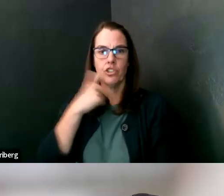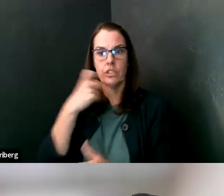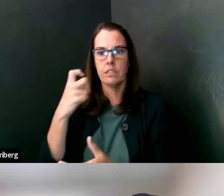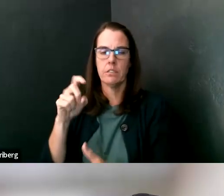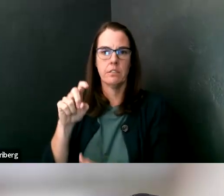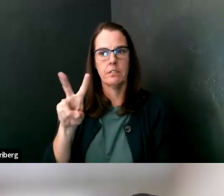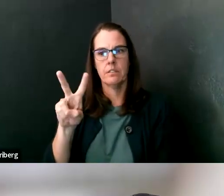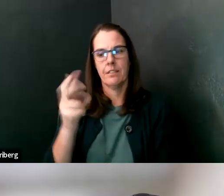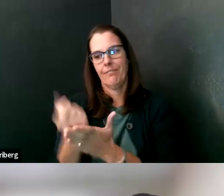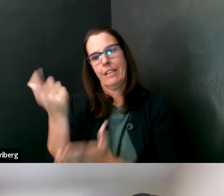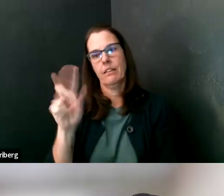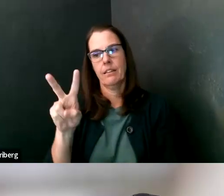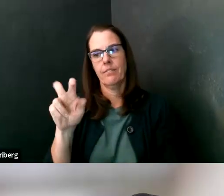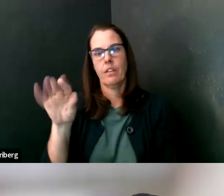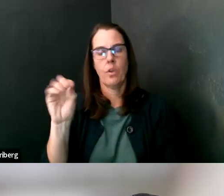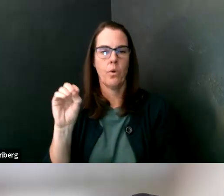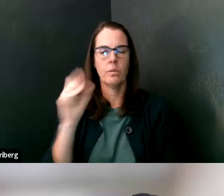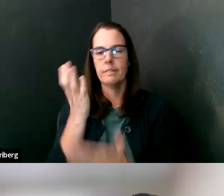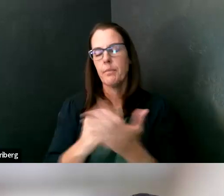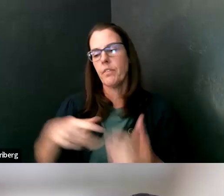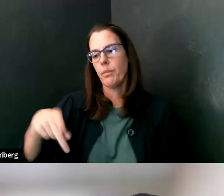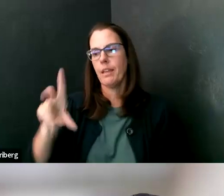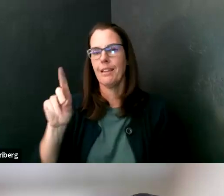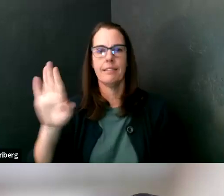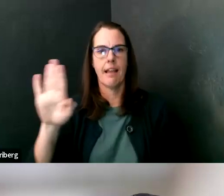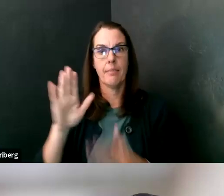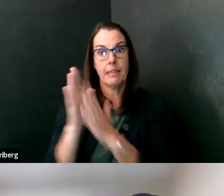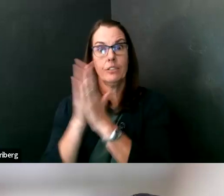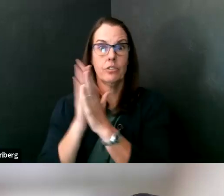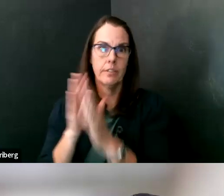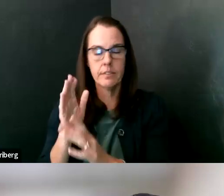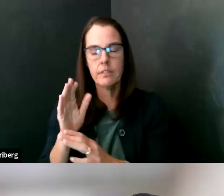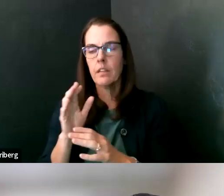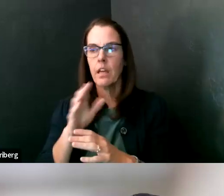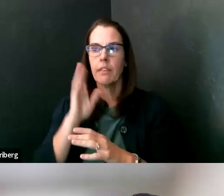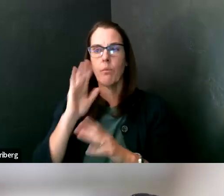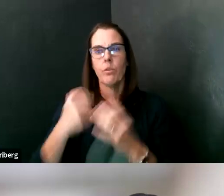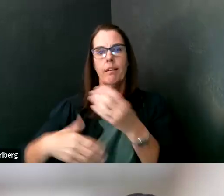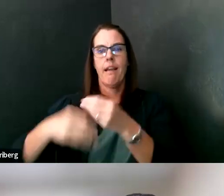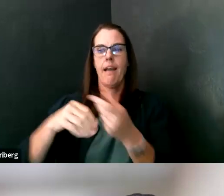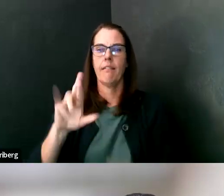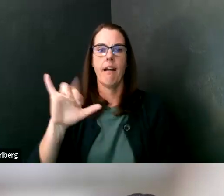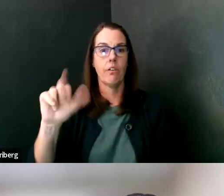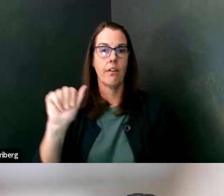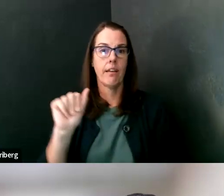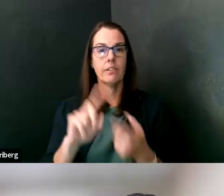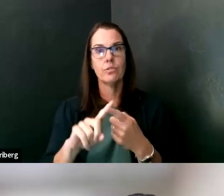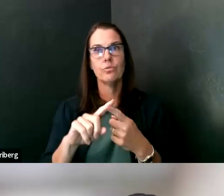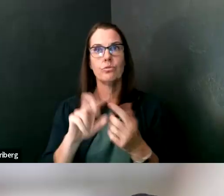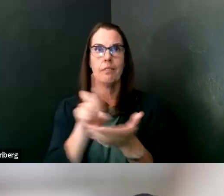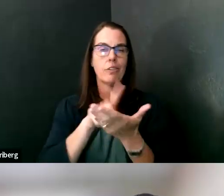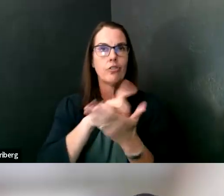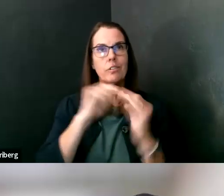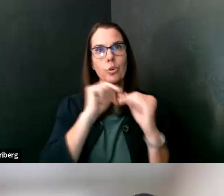some of their PDAB initiatives that would extend essentially extend uh IRA drug negotiation prices